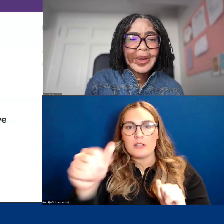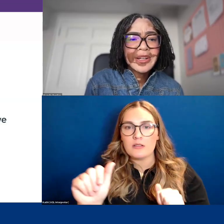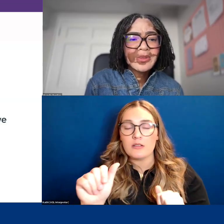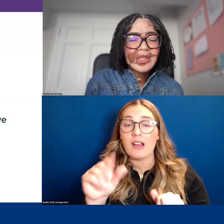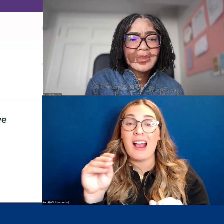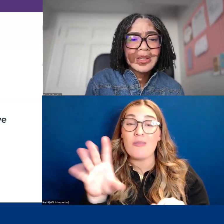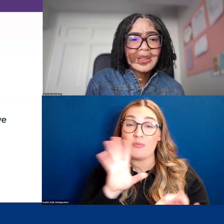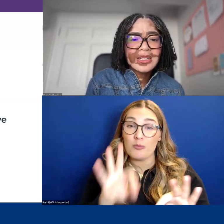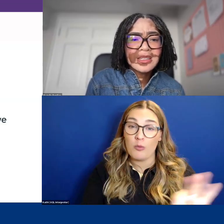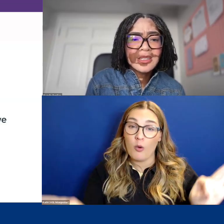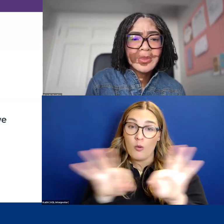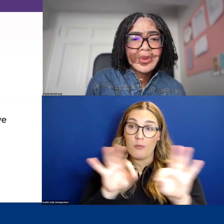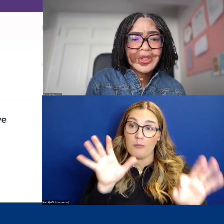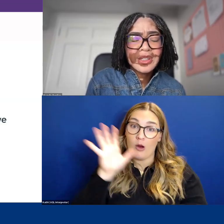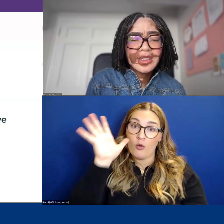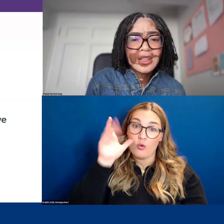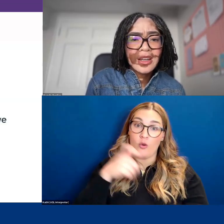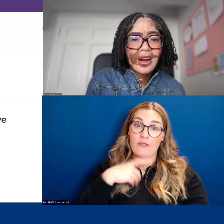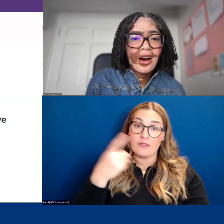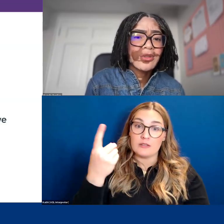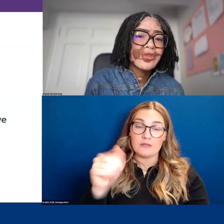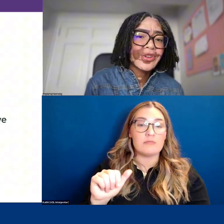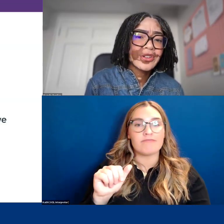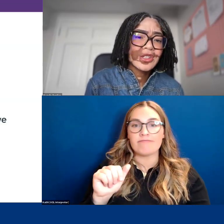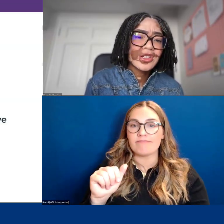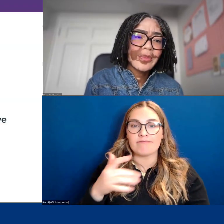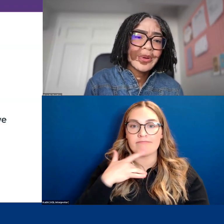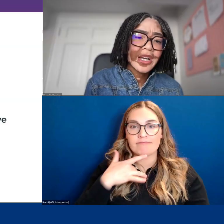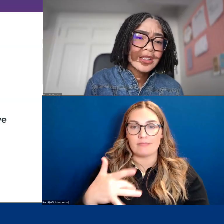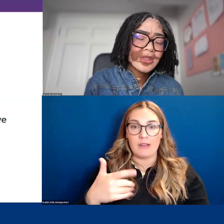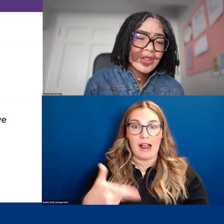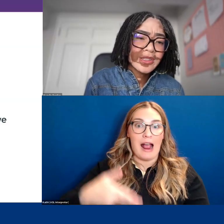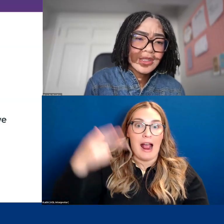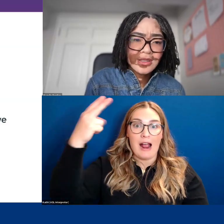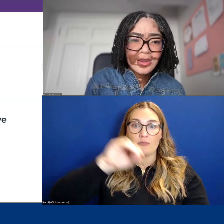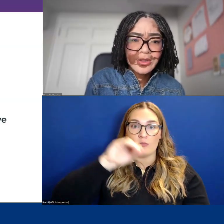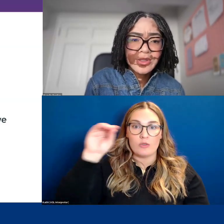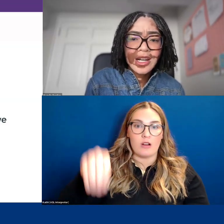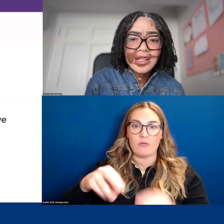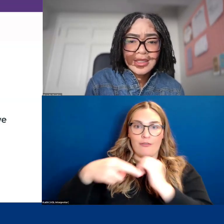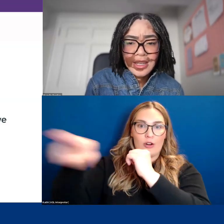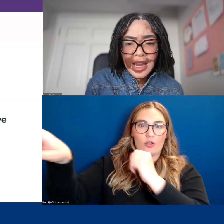parents with disabilities disproportionately are referred to child protective services and lose custody